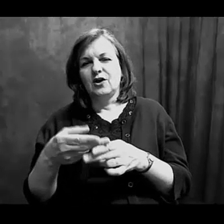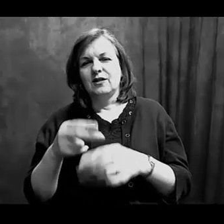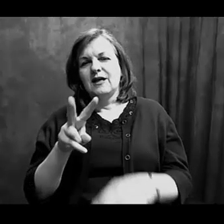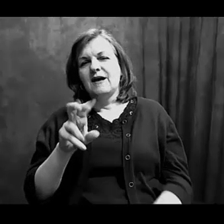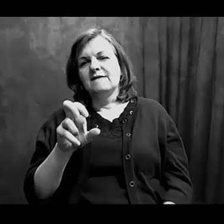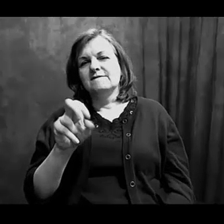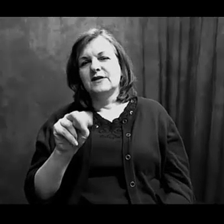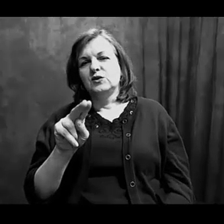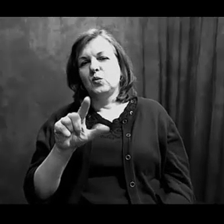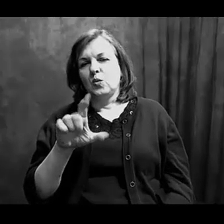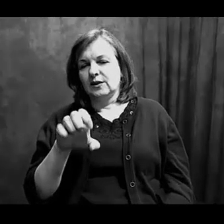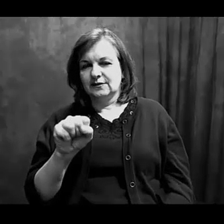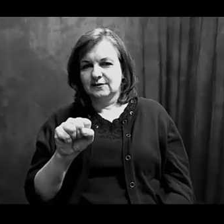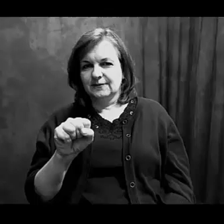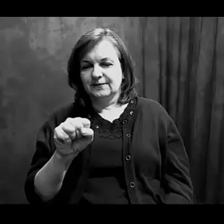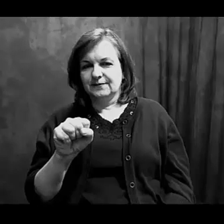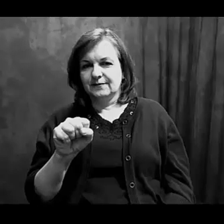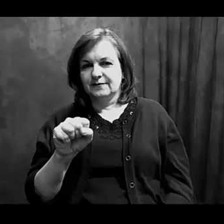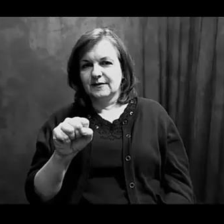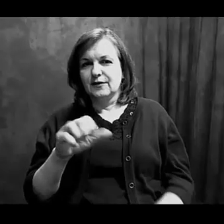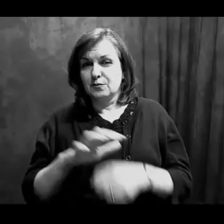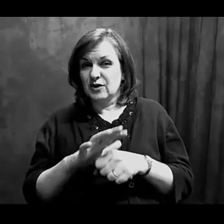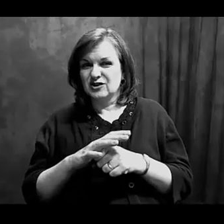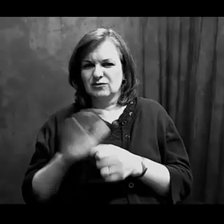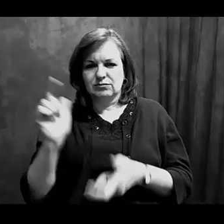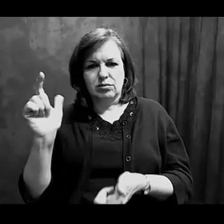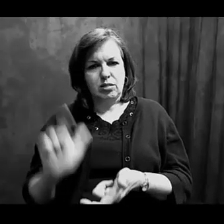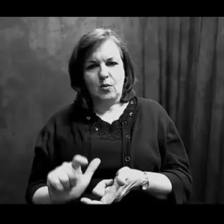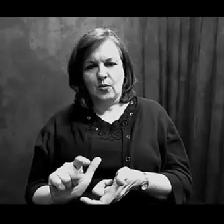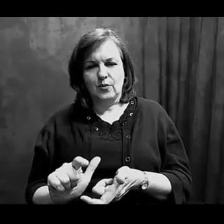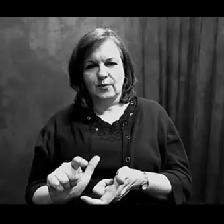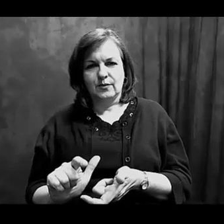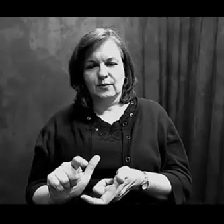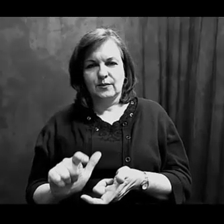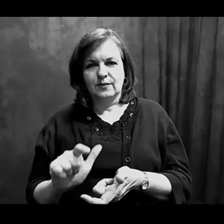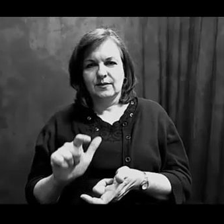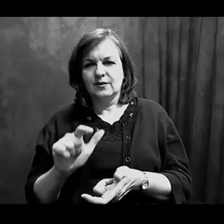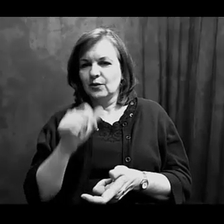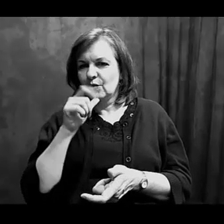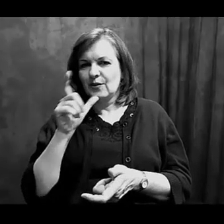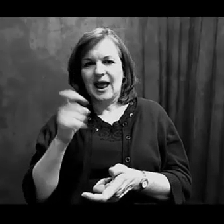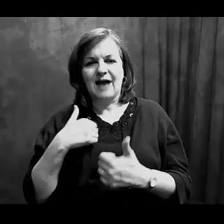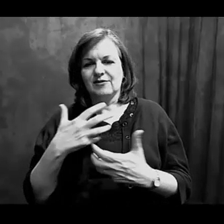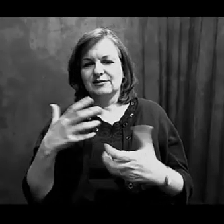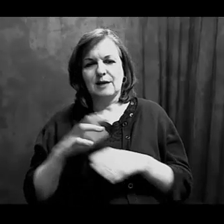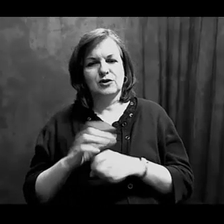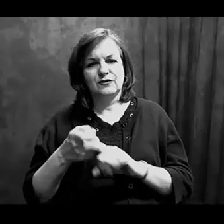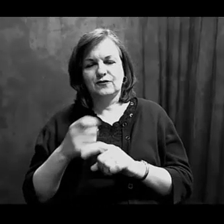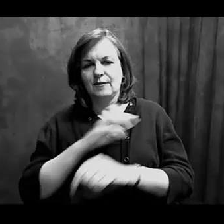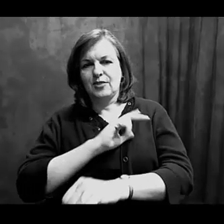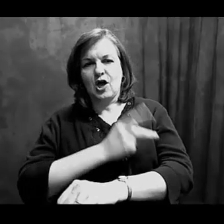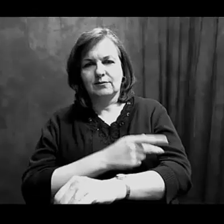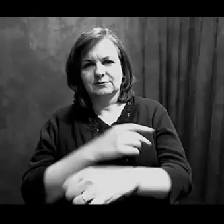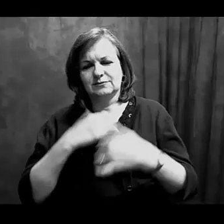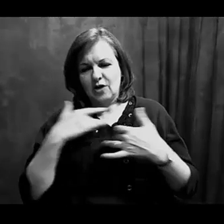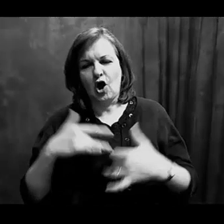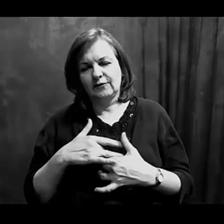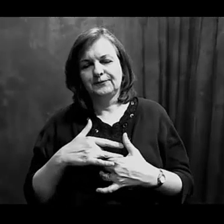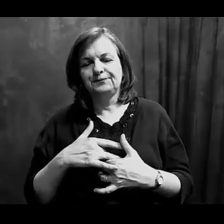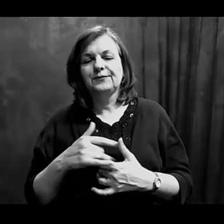Low pressure so we can have thinner walls we don't to deal with the pressure from the heart and those one way valves that we talked